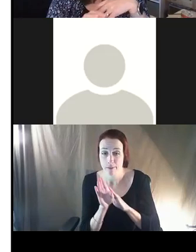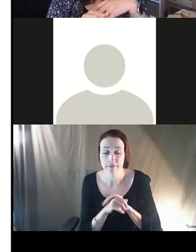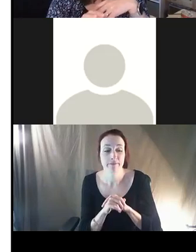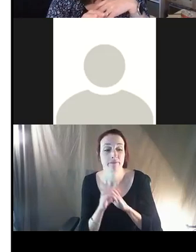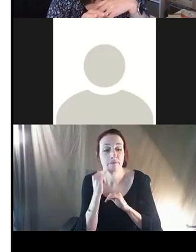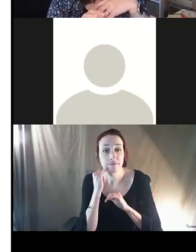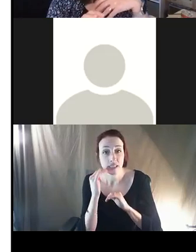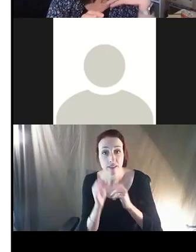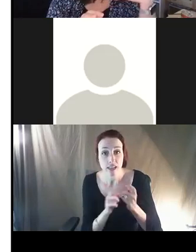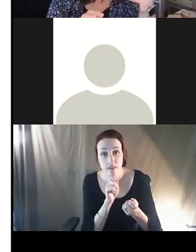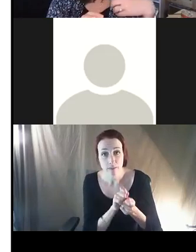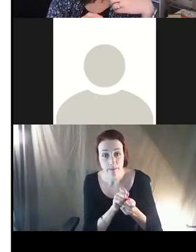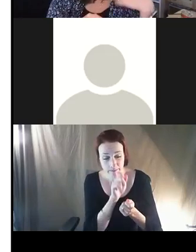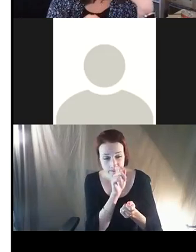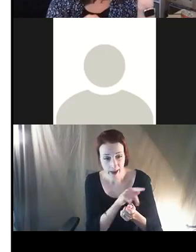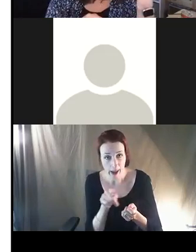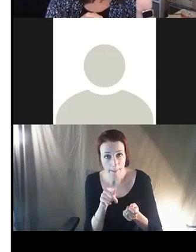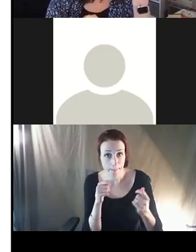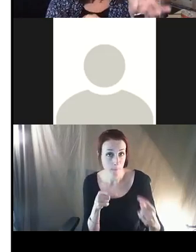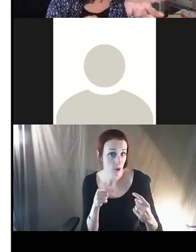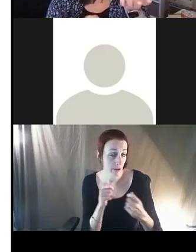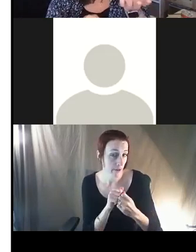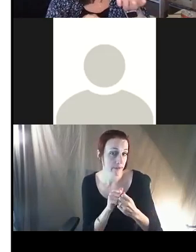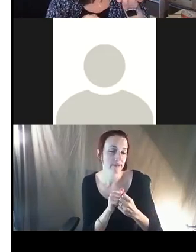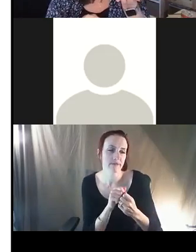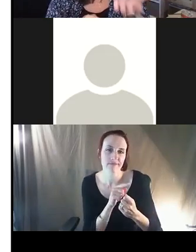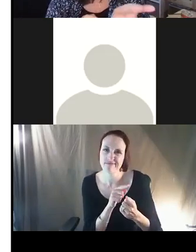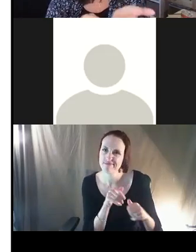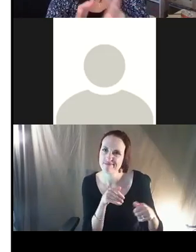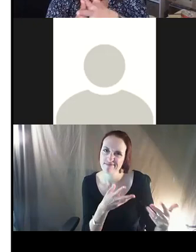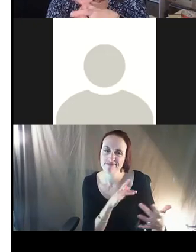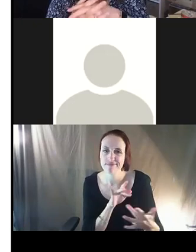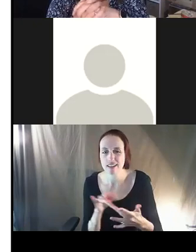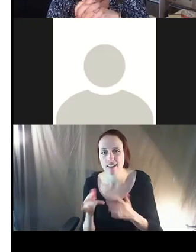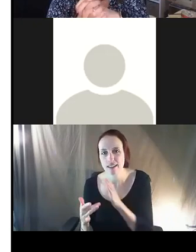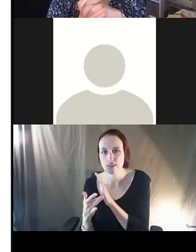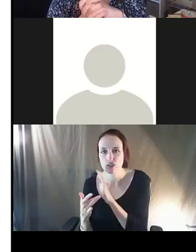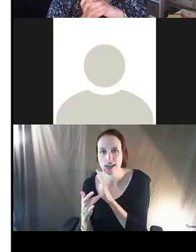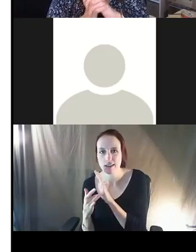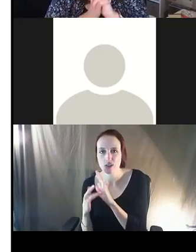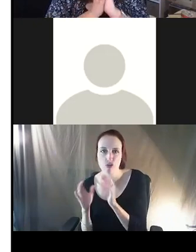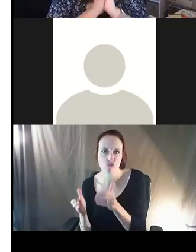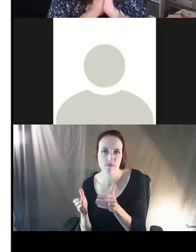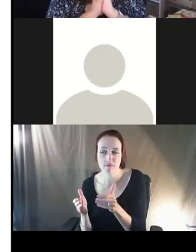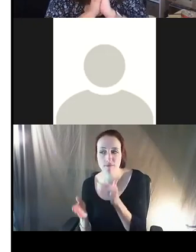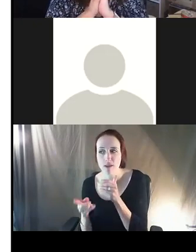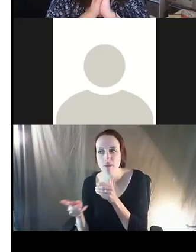application loading, I would suggest contacting your I.T. group and see if they can help you troubleshoot what